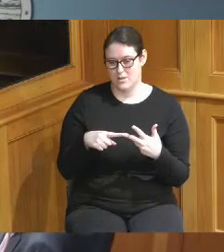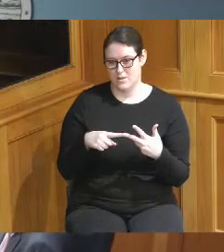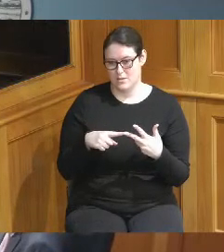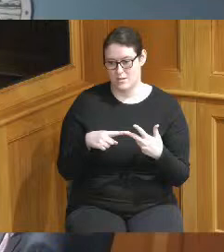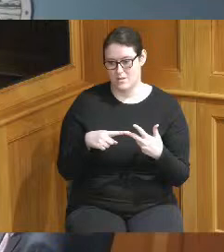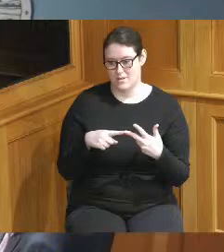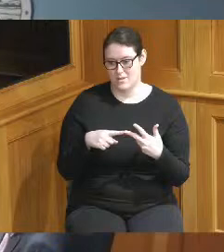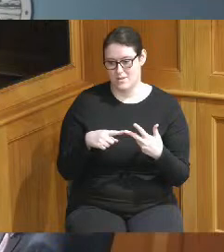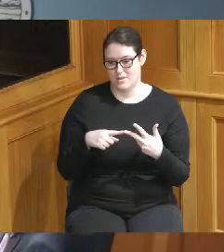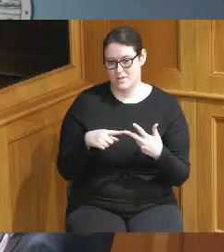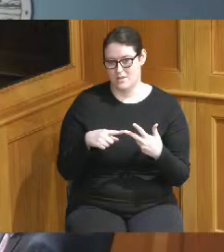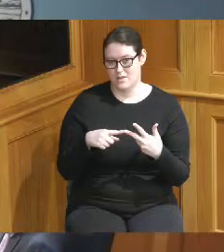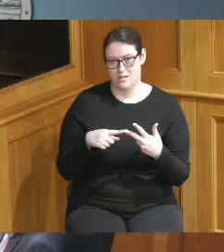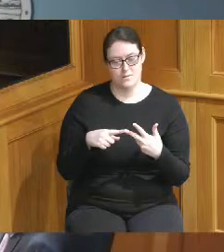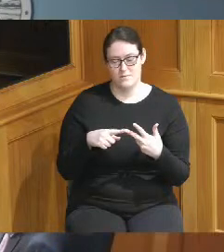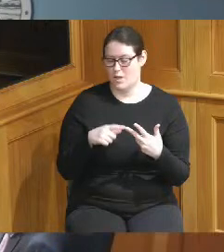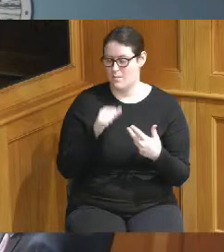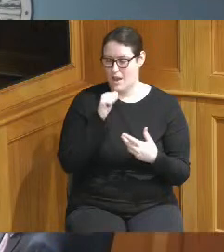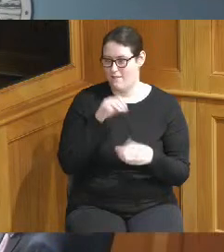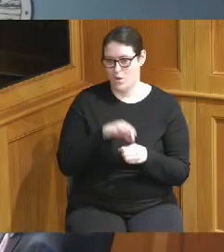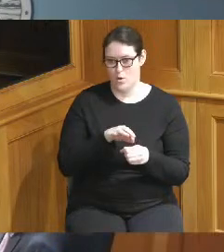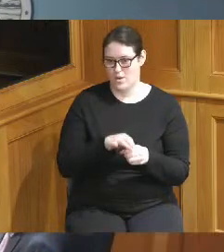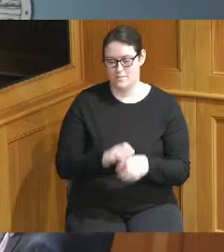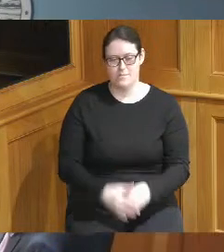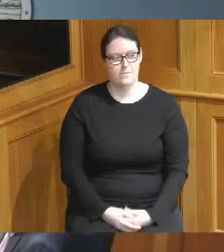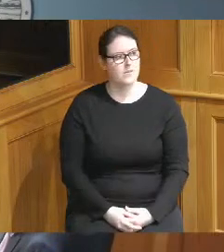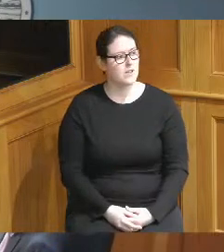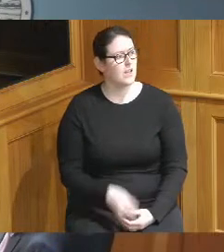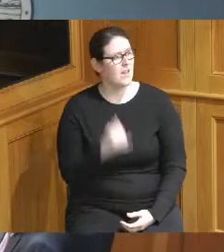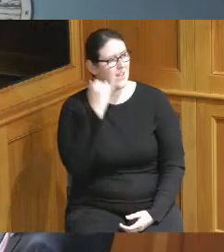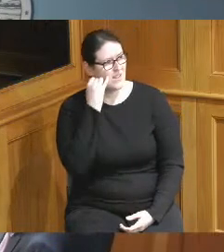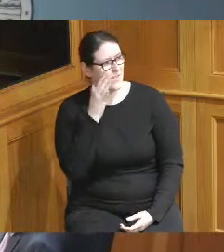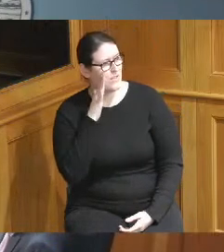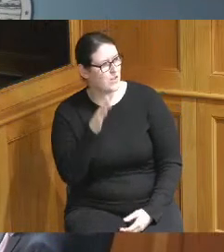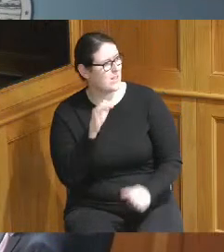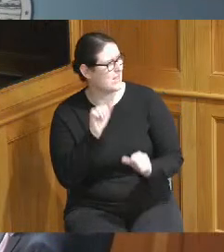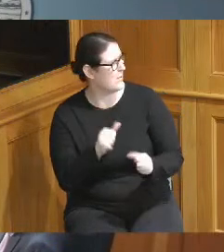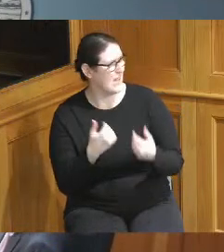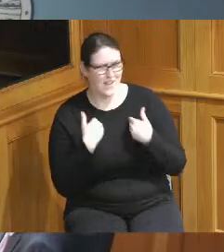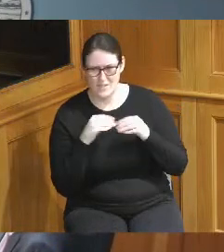I'd like to pull that item out (Commissioner Driehaus) are we to hold it or (Commissioner Reece)